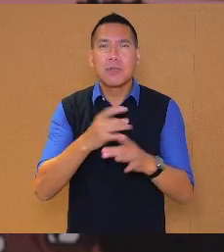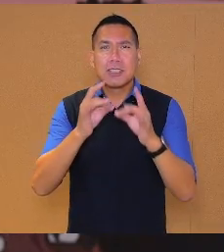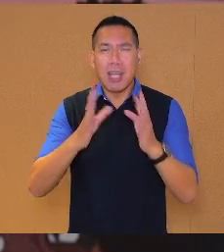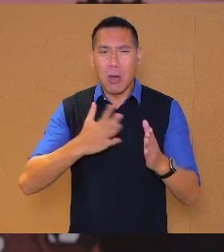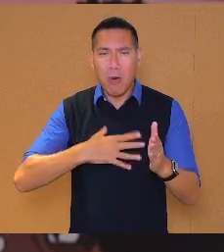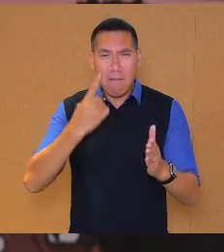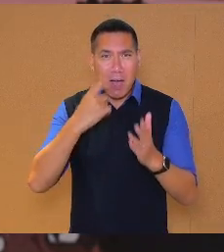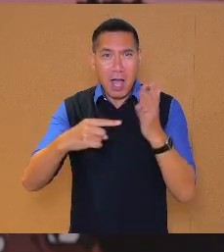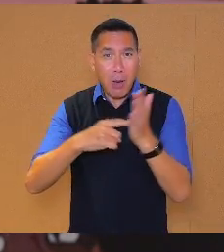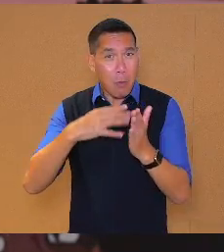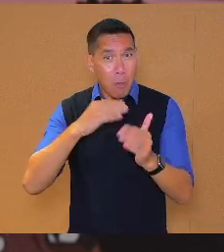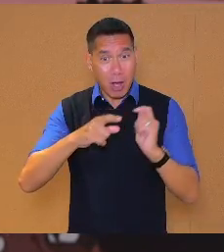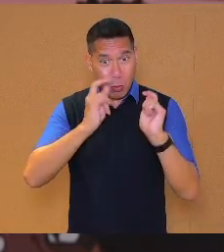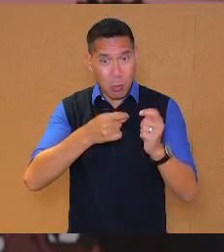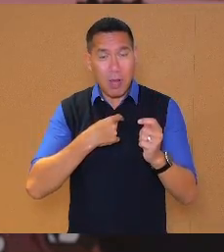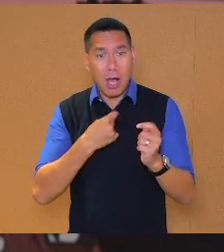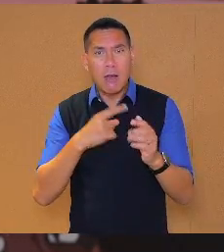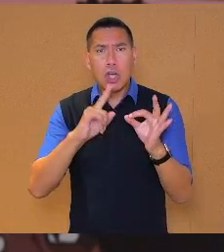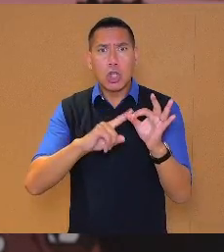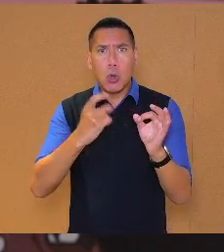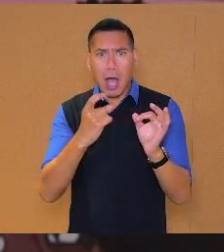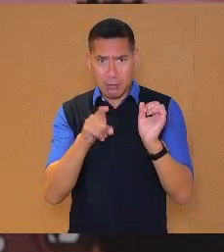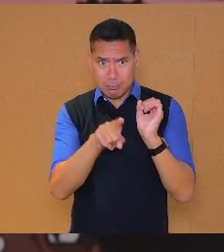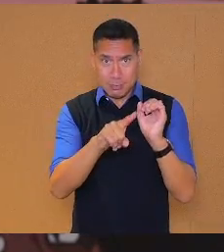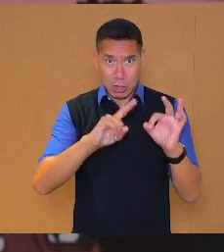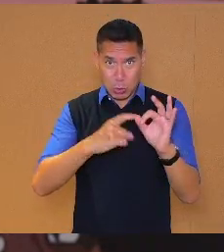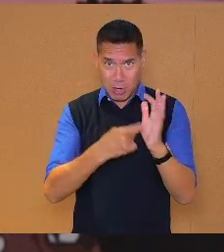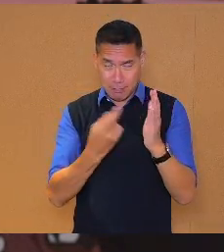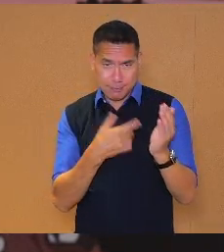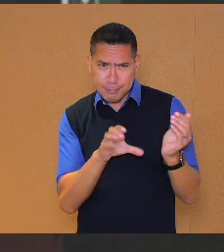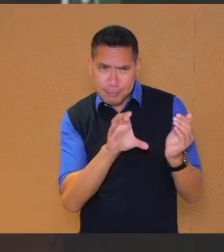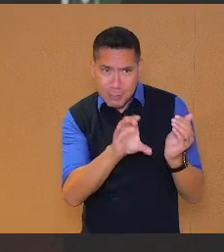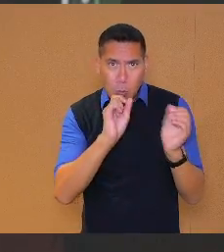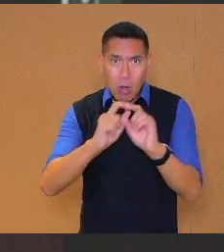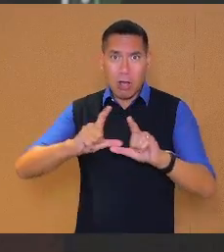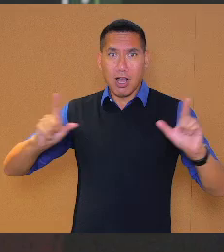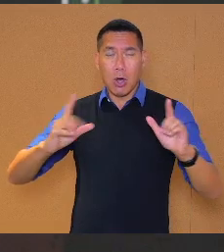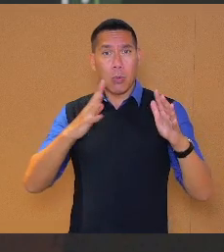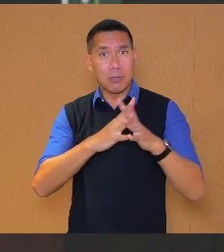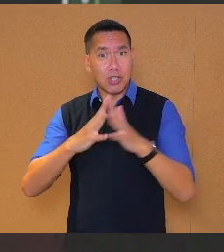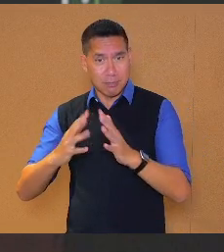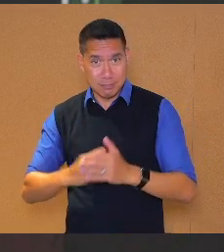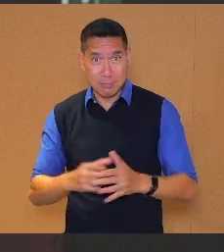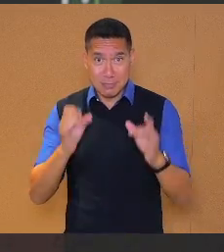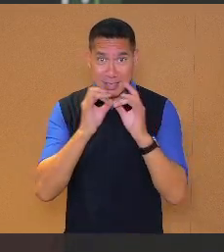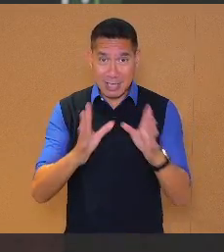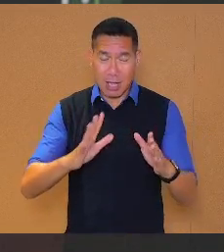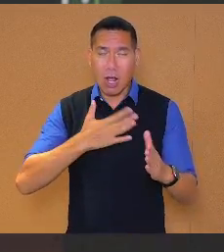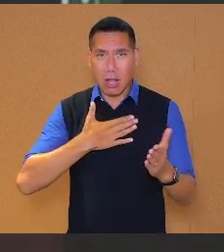Before we start, if you want to know more about the awards, simply scan the QR code on the screen to take you to a website.